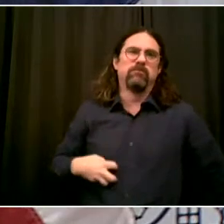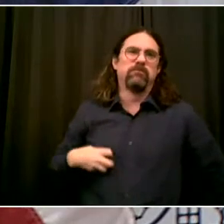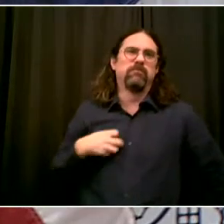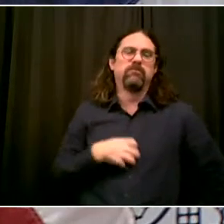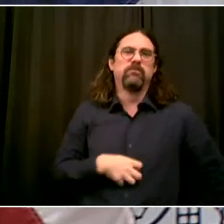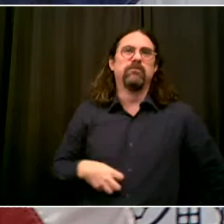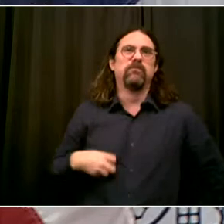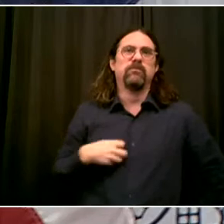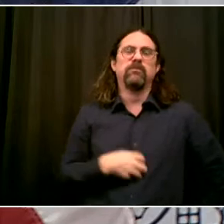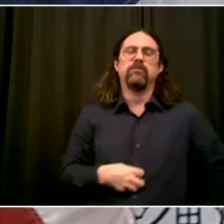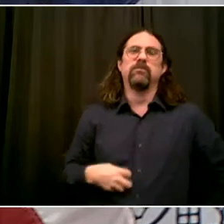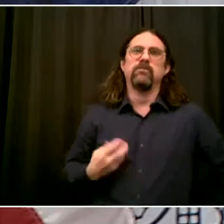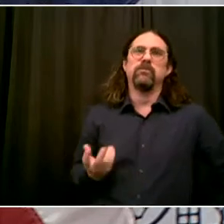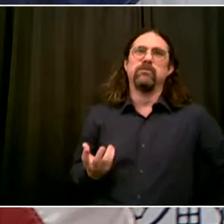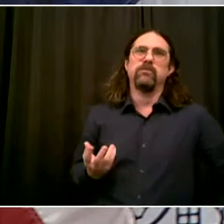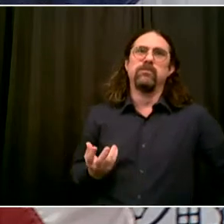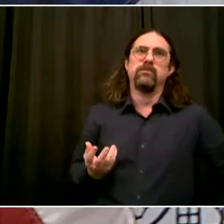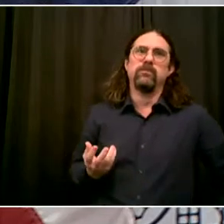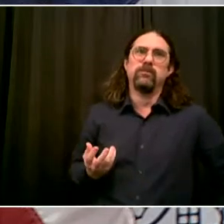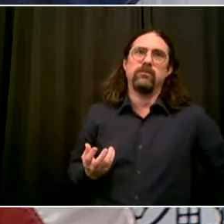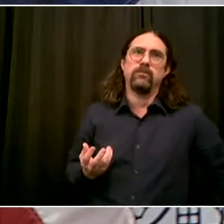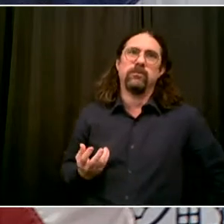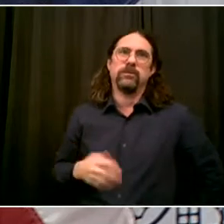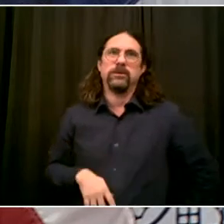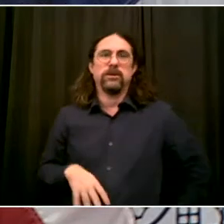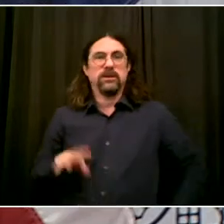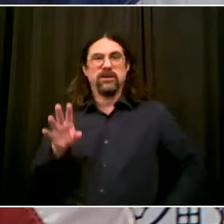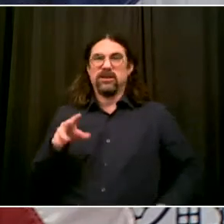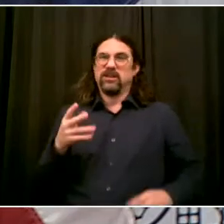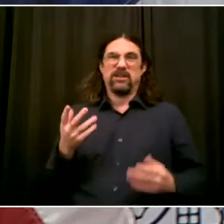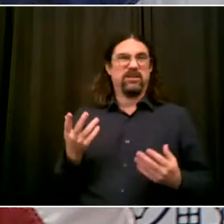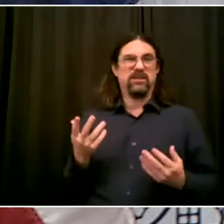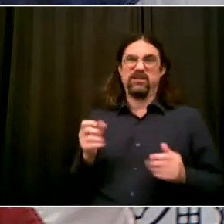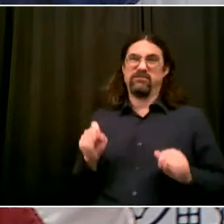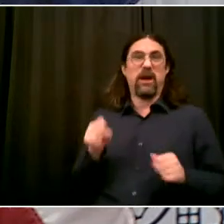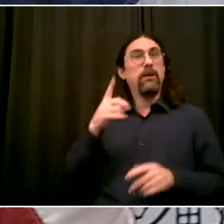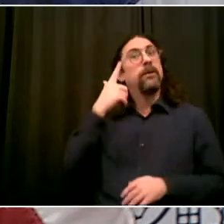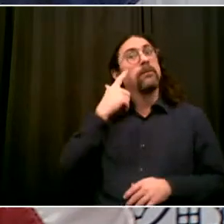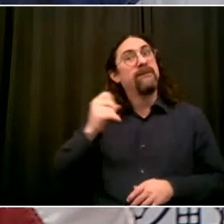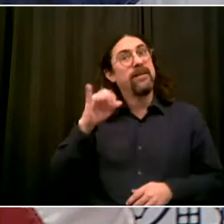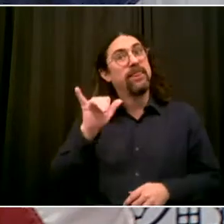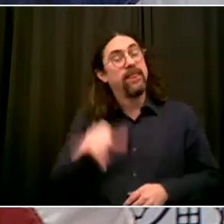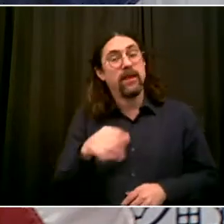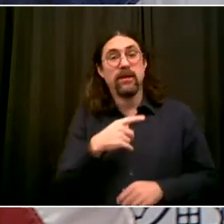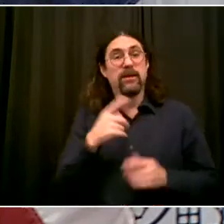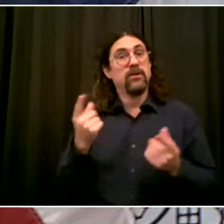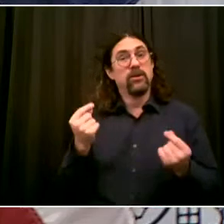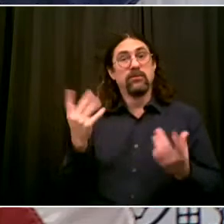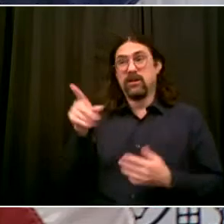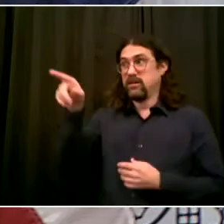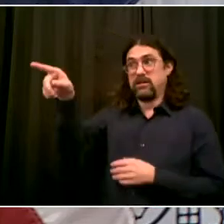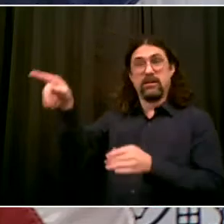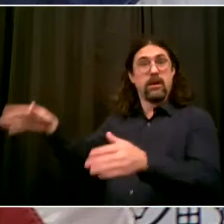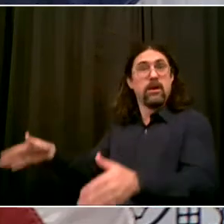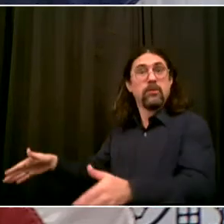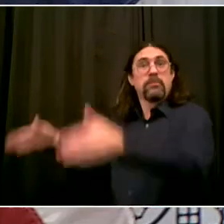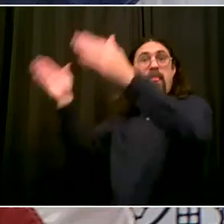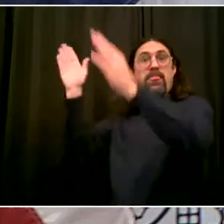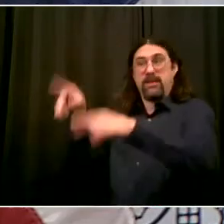IS THE PRECUUORRS TO THE BUILDING SHUT DOWN PERMANENTLY. WE DON'T WANT TO SEE THAT HAPPEN, BUT WE NEED TO BE VERY, VERY CLEAR IF FOOSLK ARE DOING